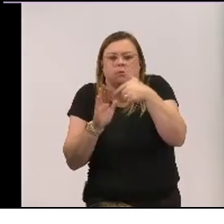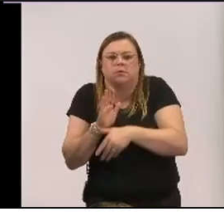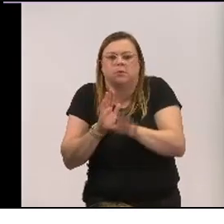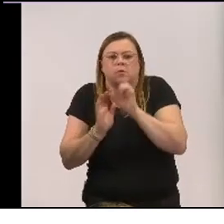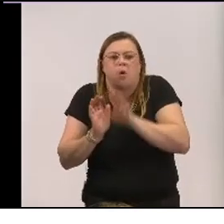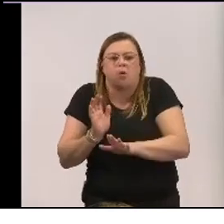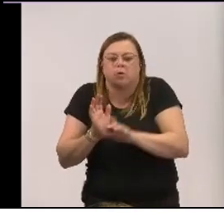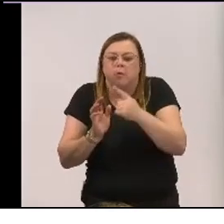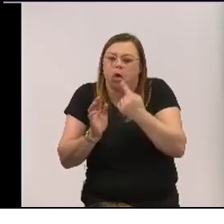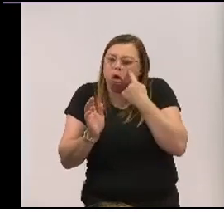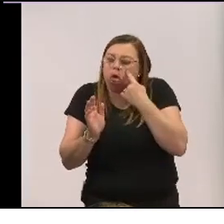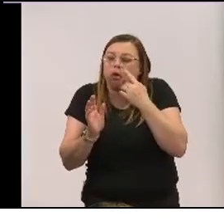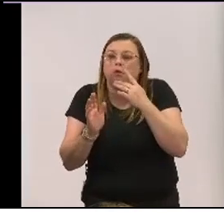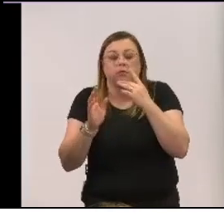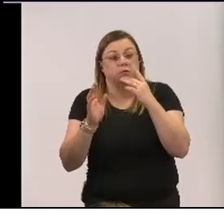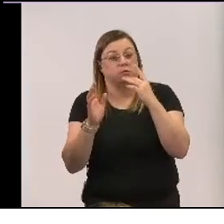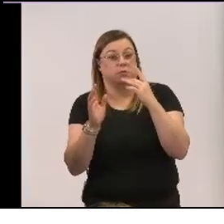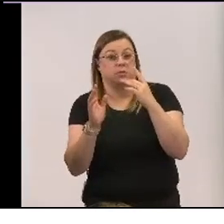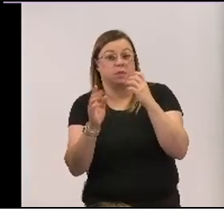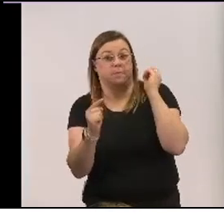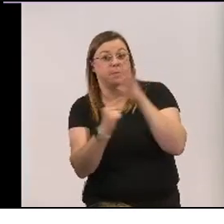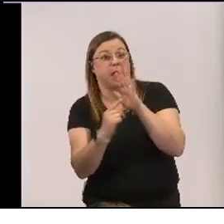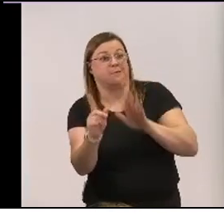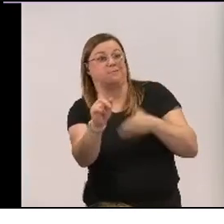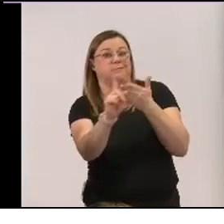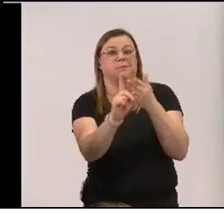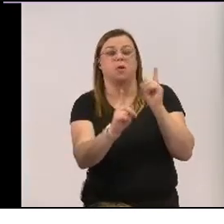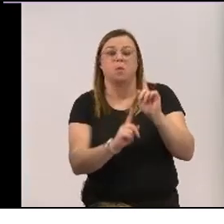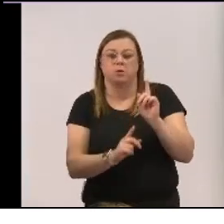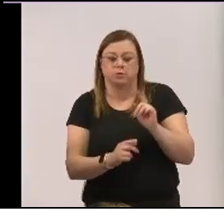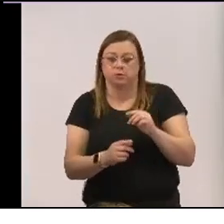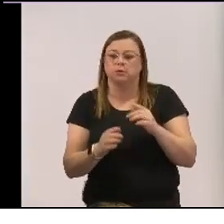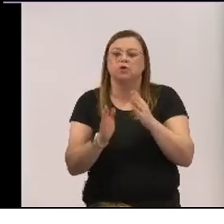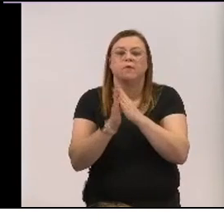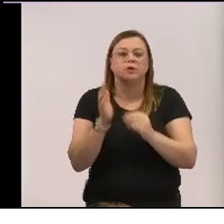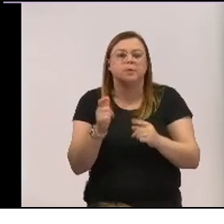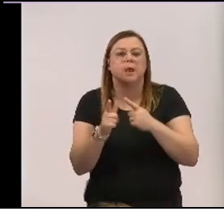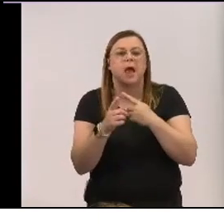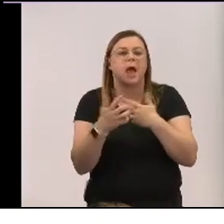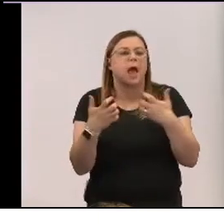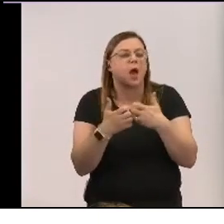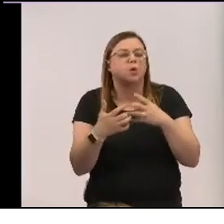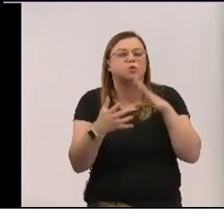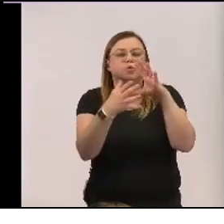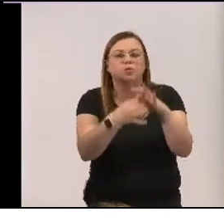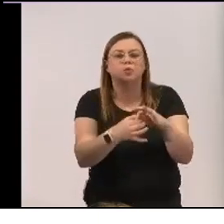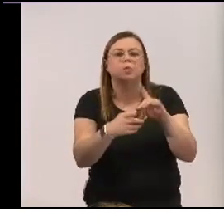but we're going to look at the bigger picture. Things like how to connect with various teams